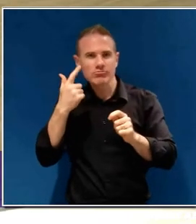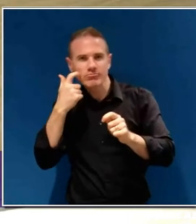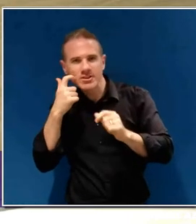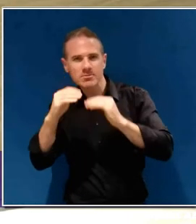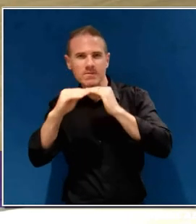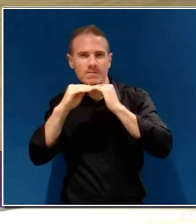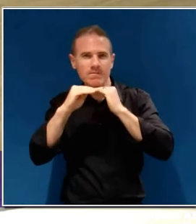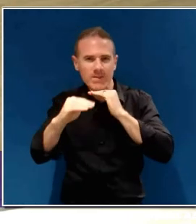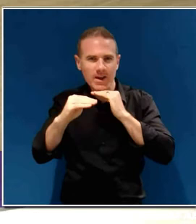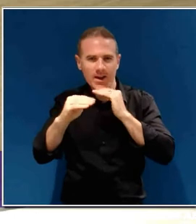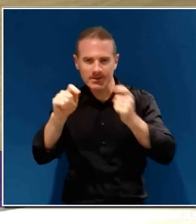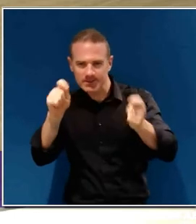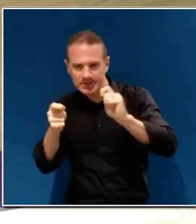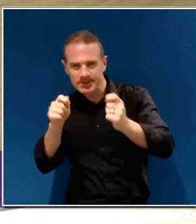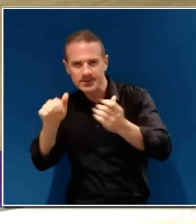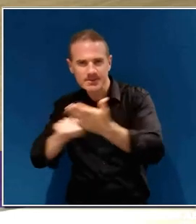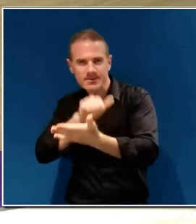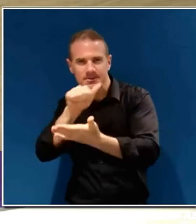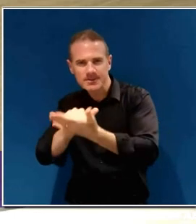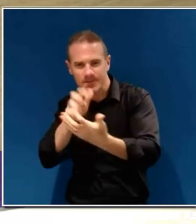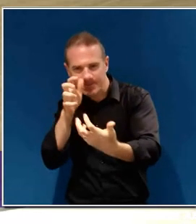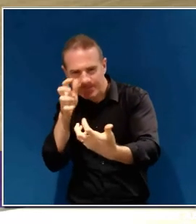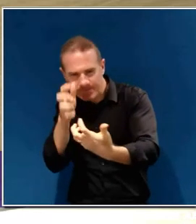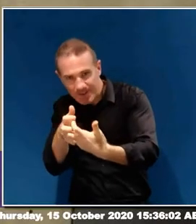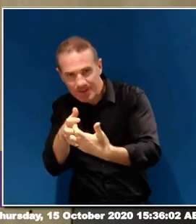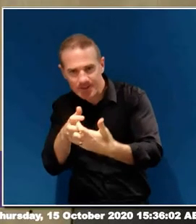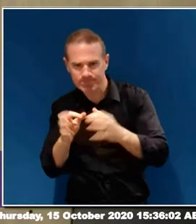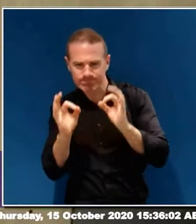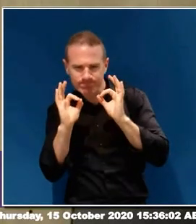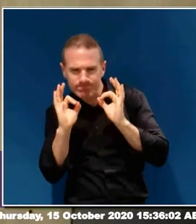with fidelity, is that correct?